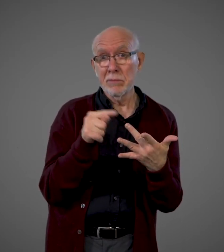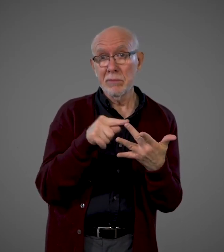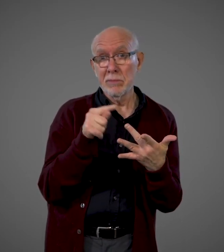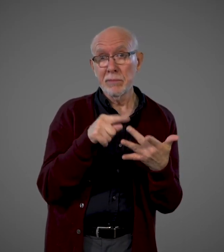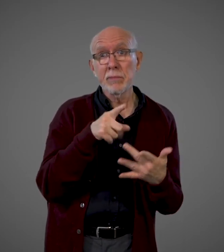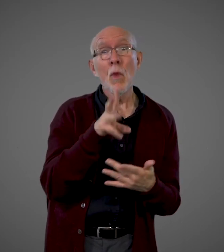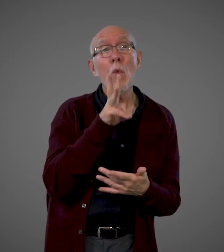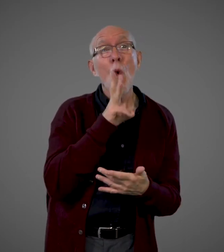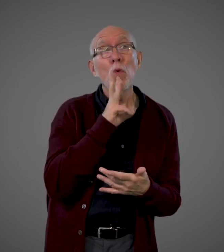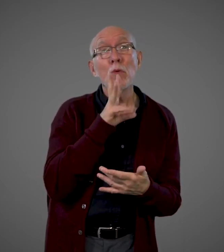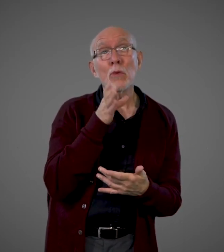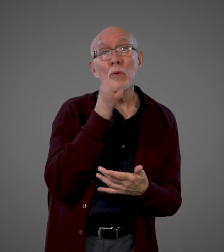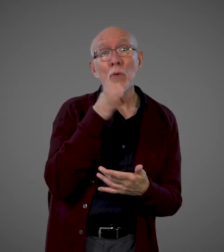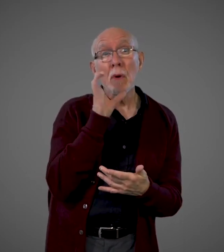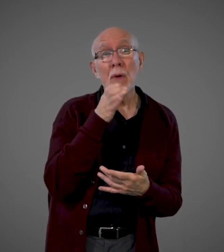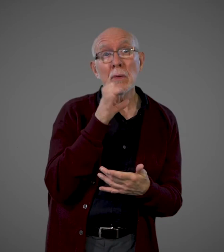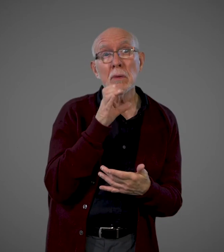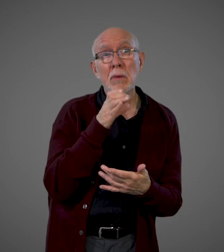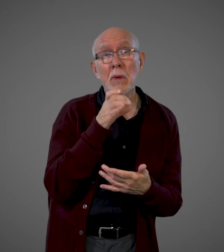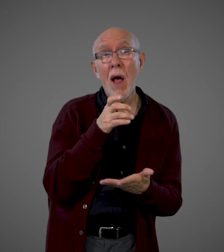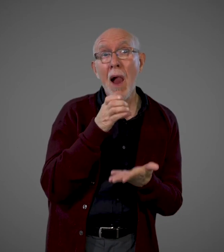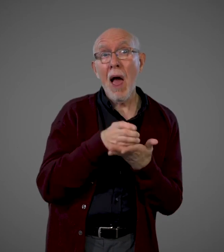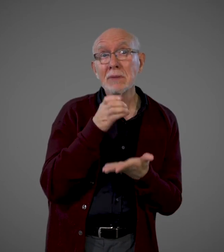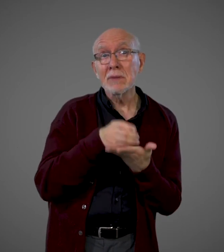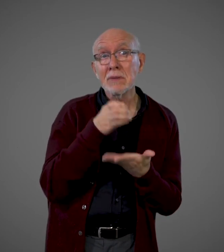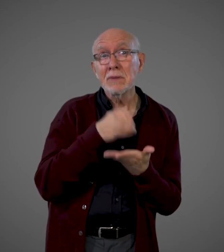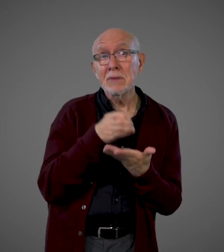Drink 8 - 10 glasses of water every day.